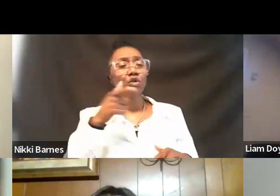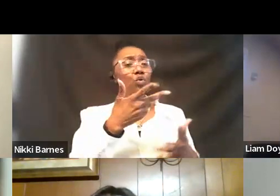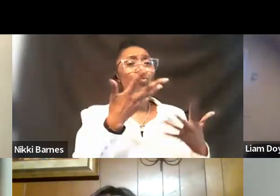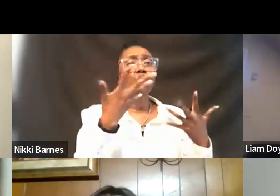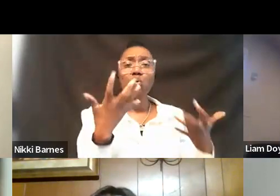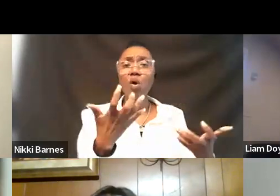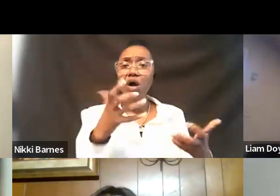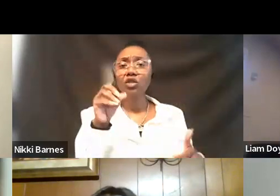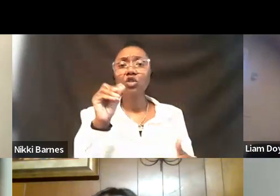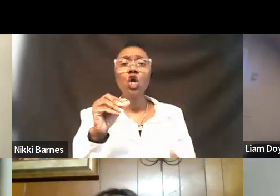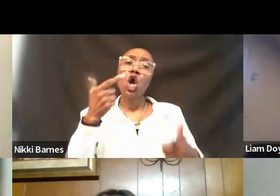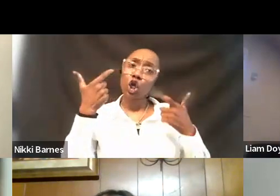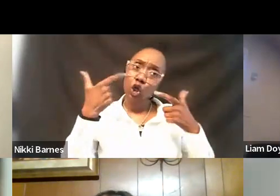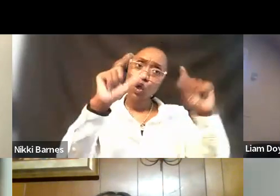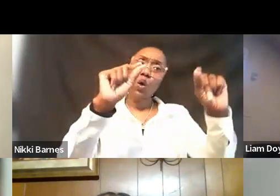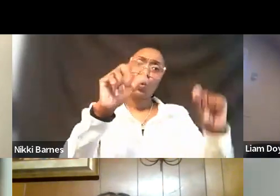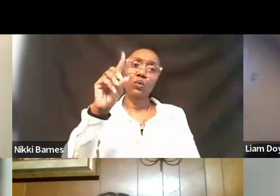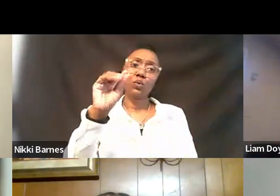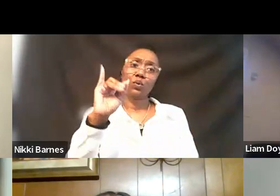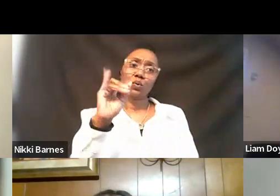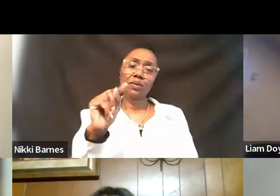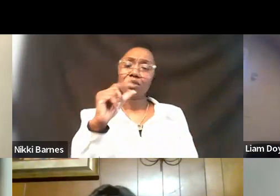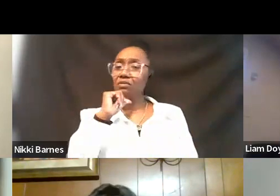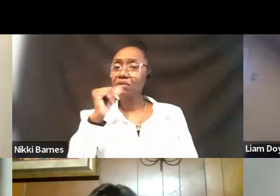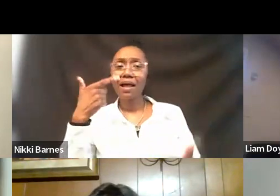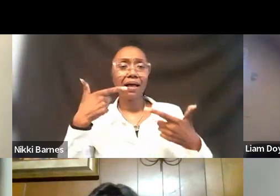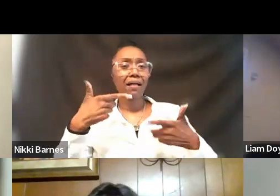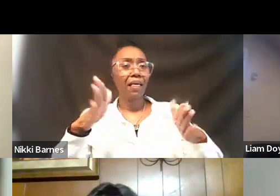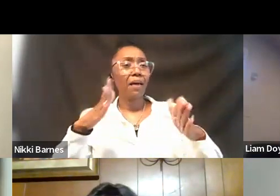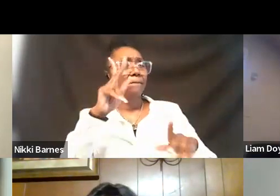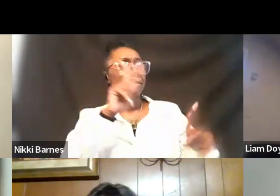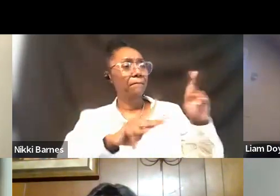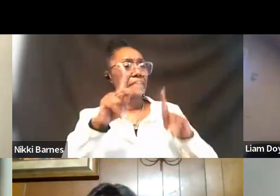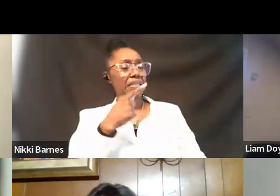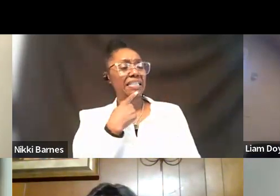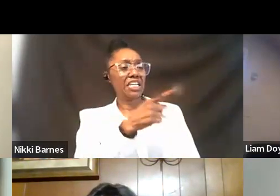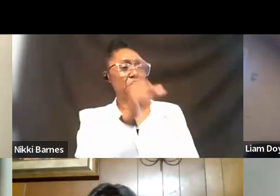Go for it. Don't let people on, don't let anybody on tell you what you can and can't do.